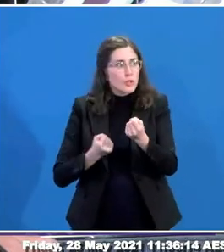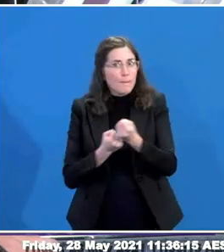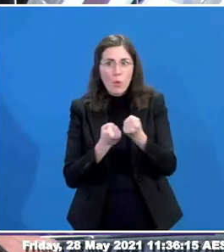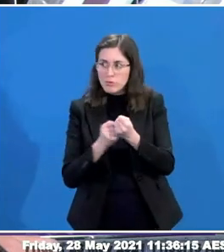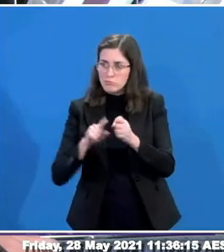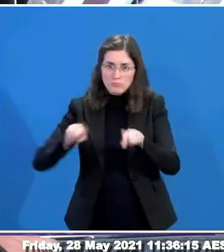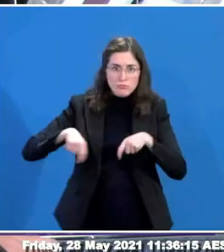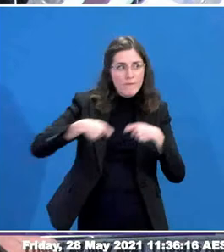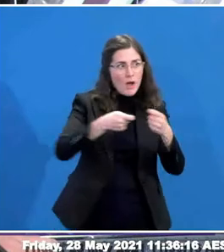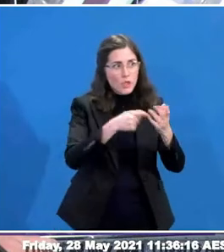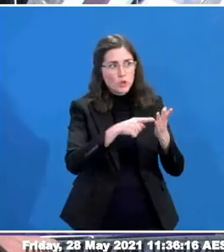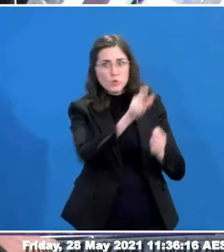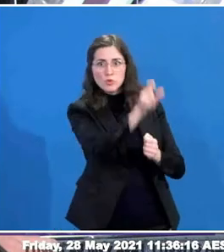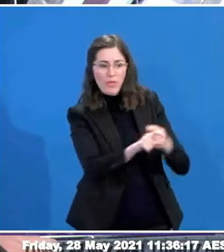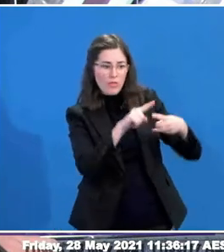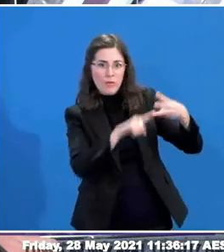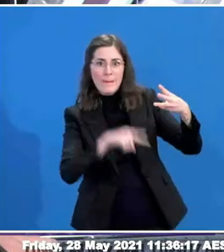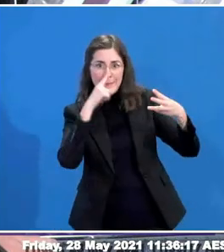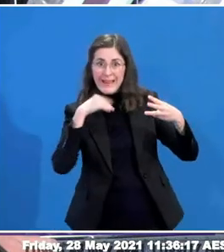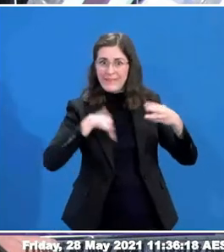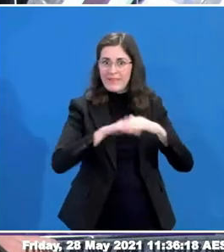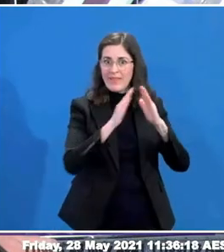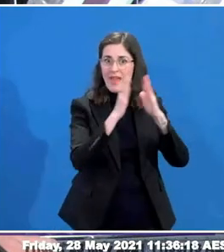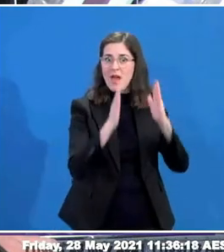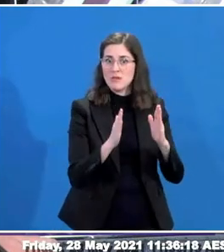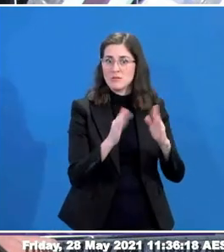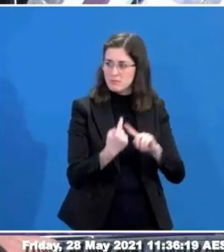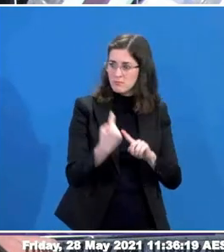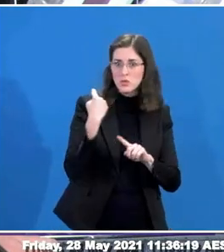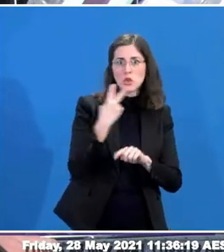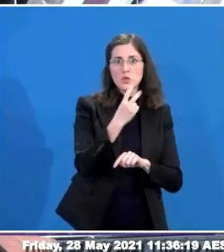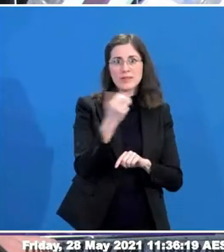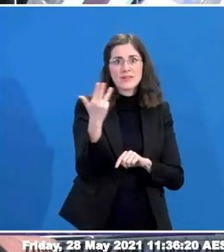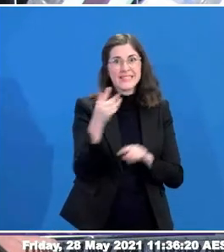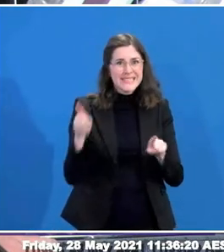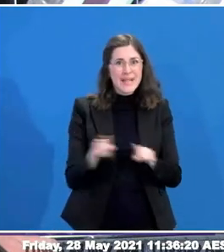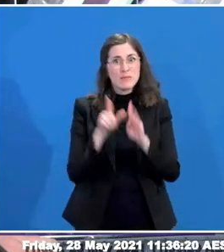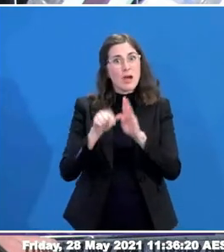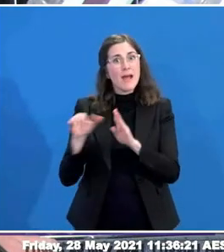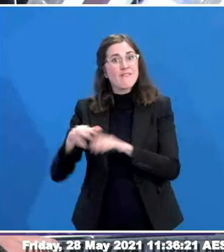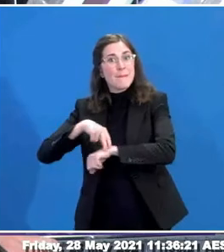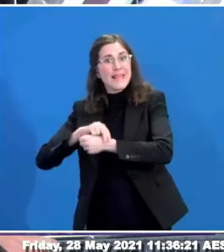the residents of the house in the course of the 2019 police investigations --- Yes.